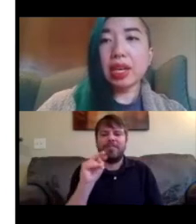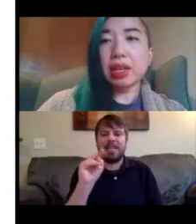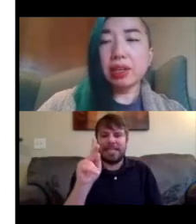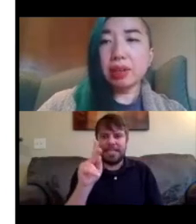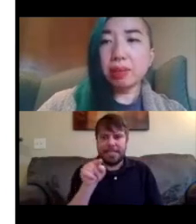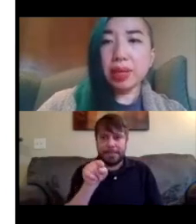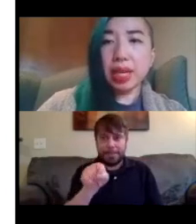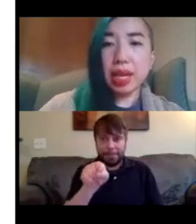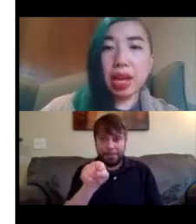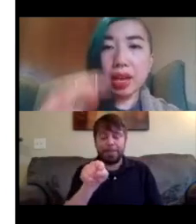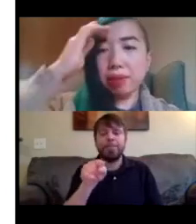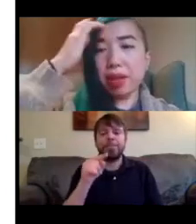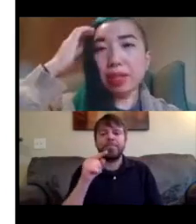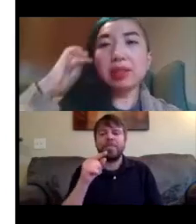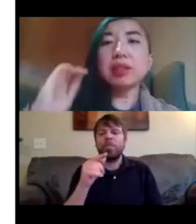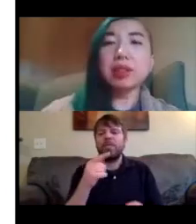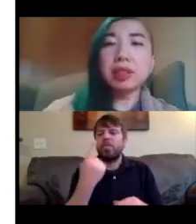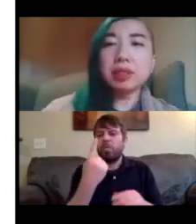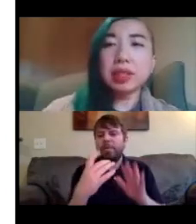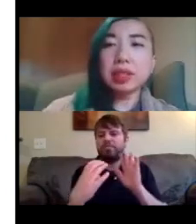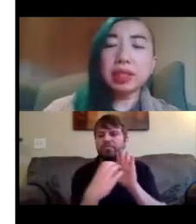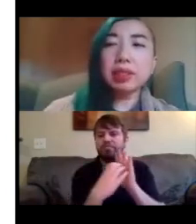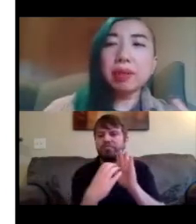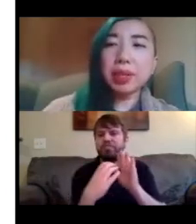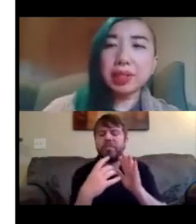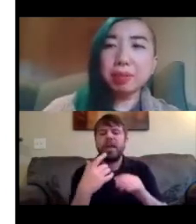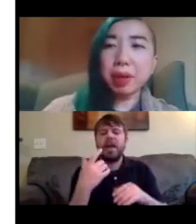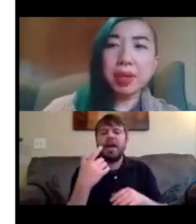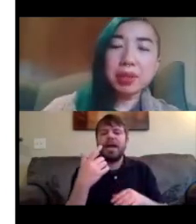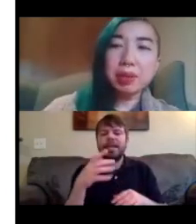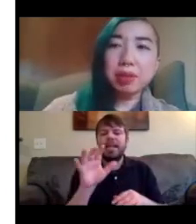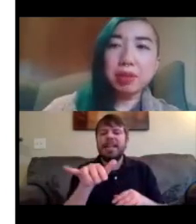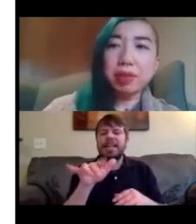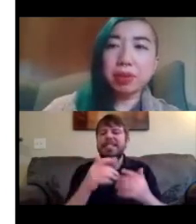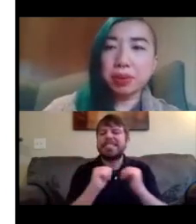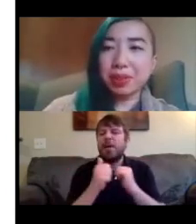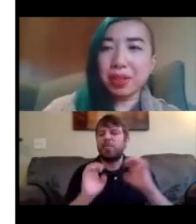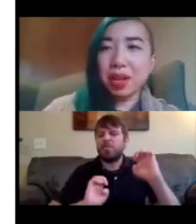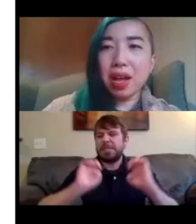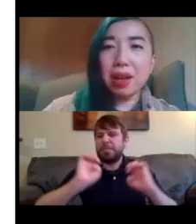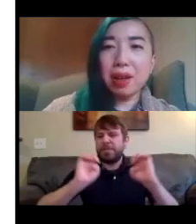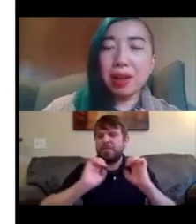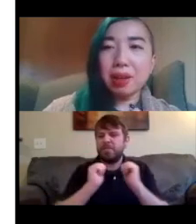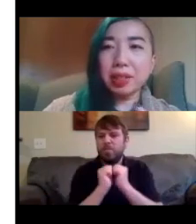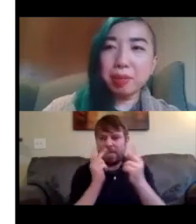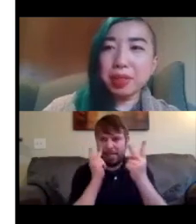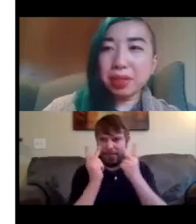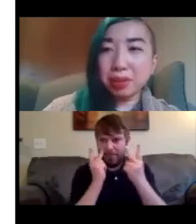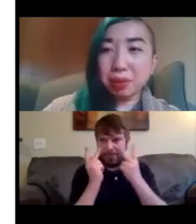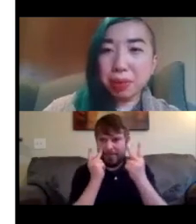and what I'll ask y'all to do--this is a way to experiment with visual experimentations of form.